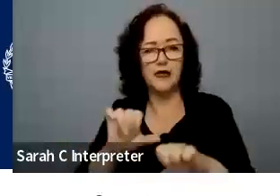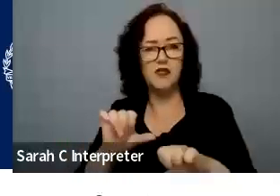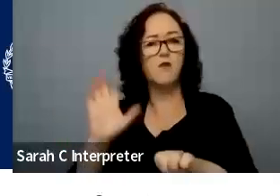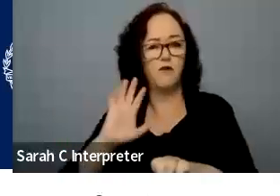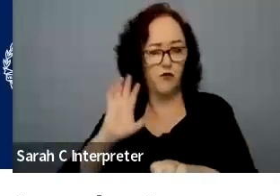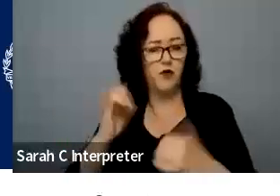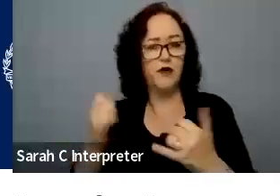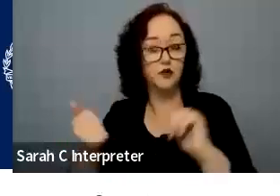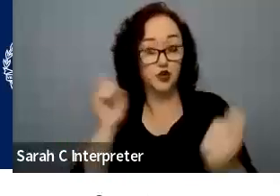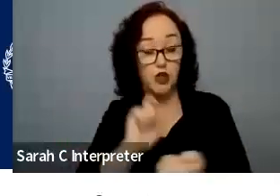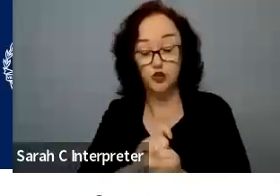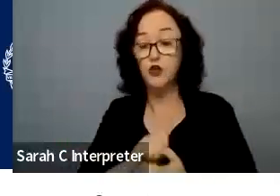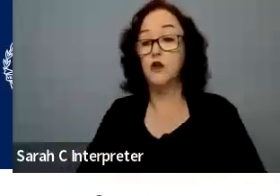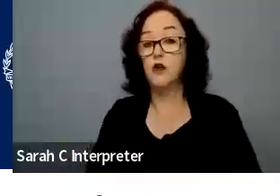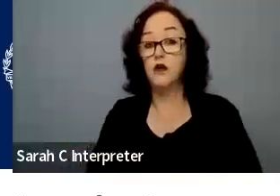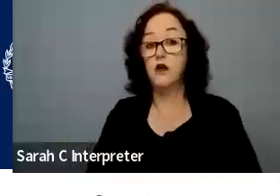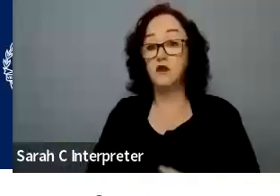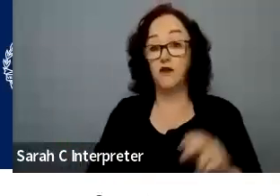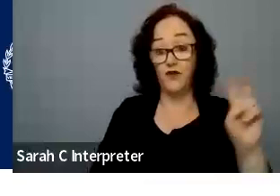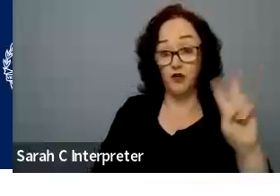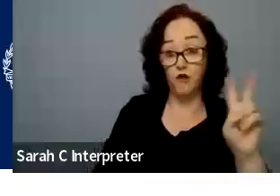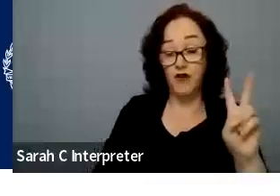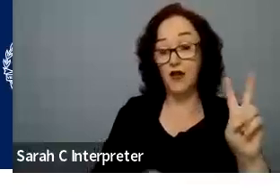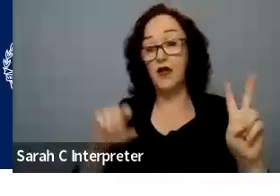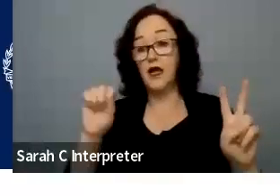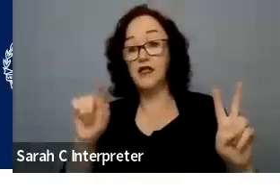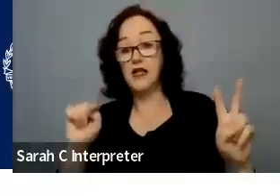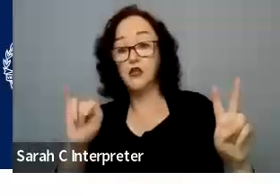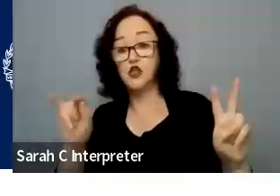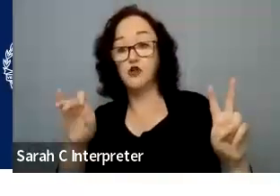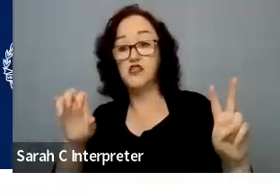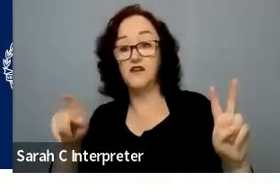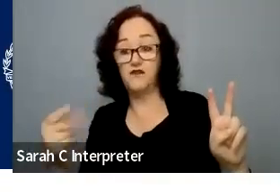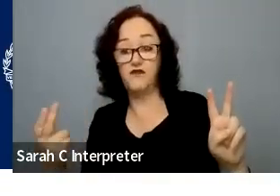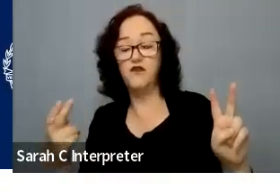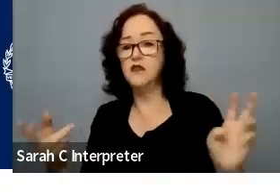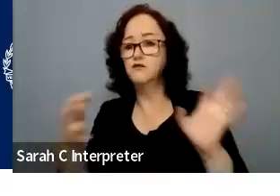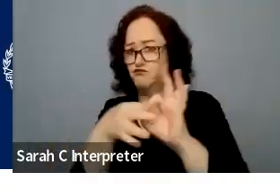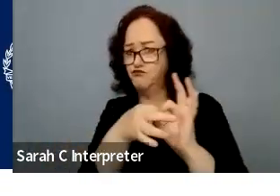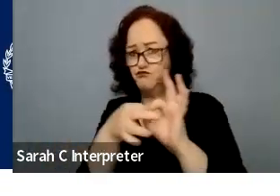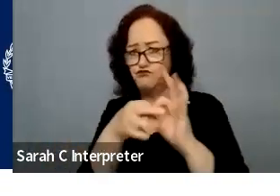between Villanova's College of Nursing and St Joseph University in the past. Some other types of